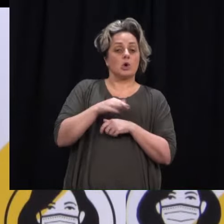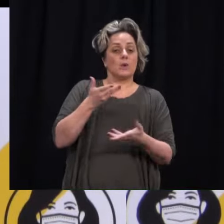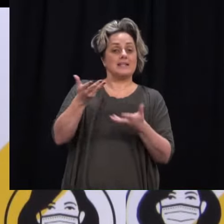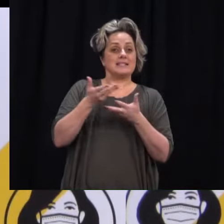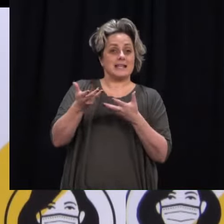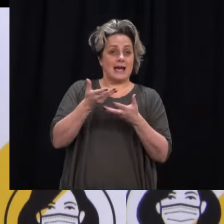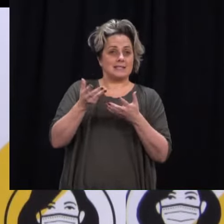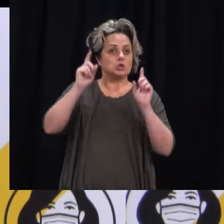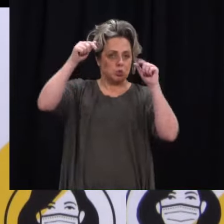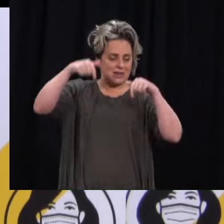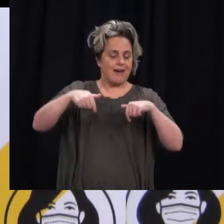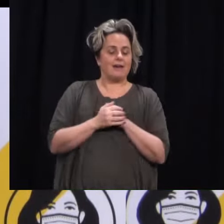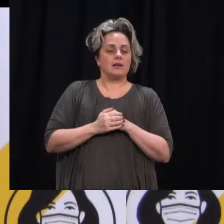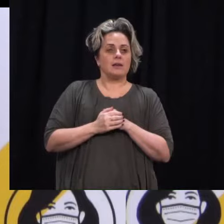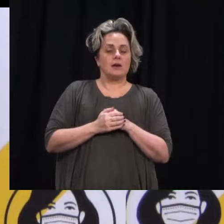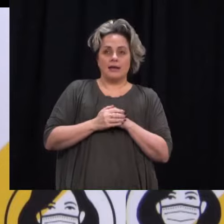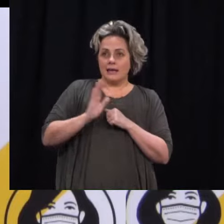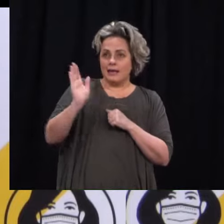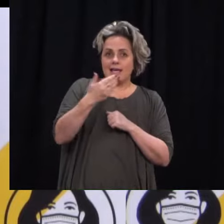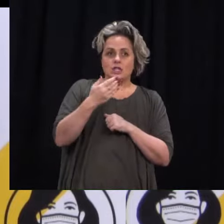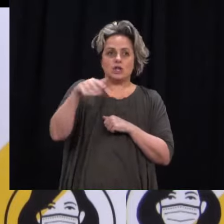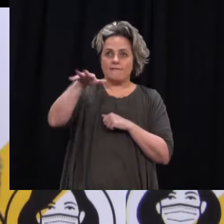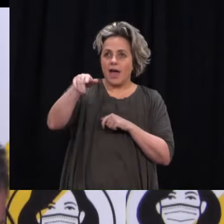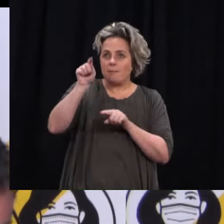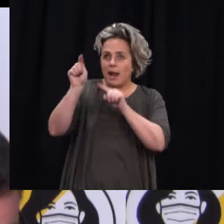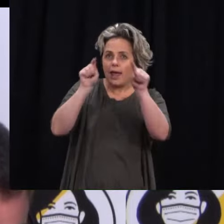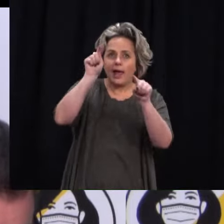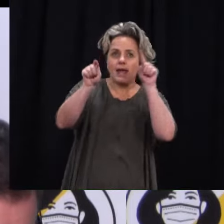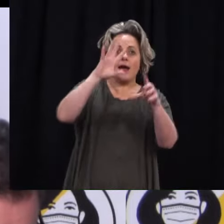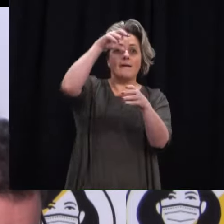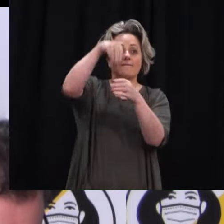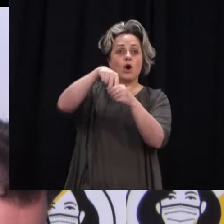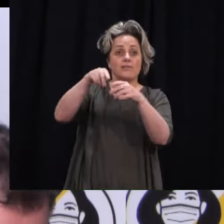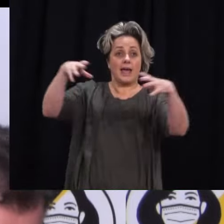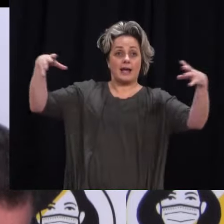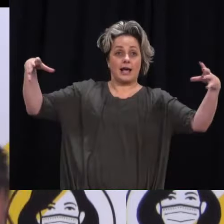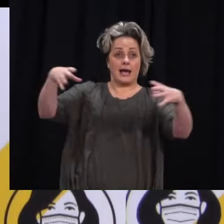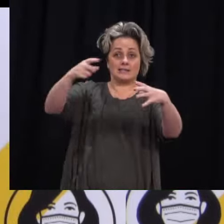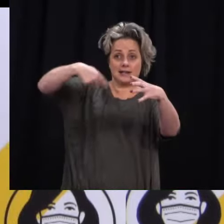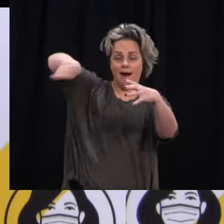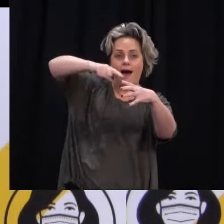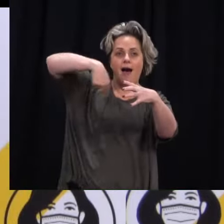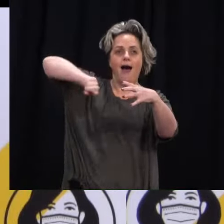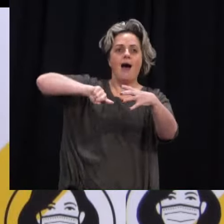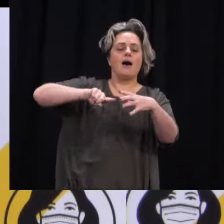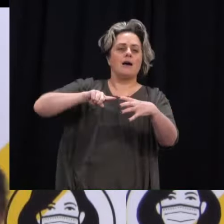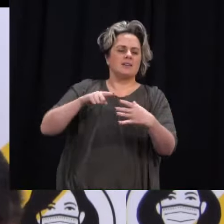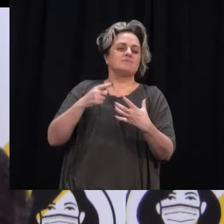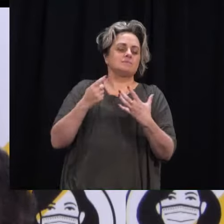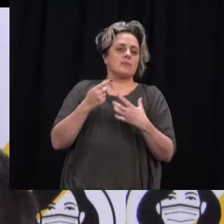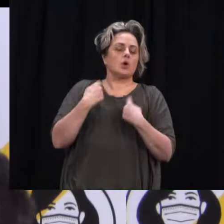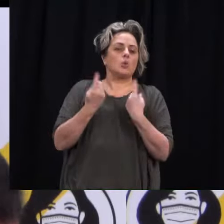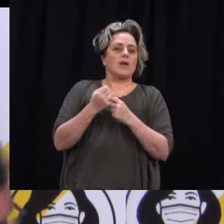AOG church given the stats for overcrowding in South Auckland? Yes, we discussed this with the public health unit today -